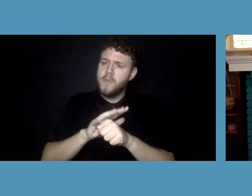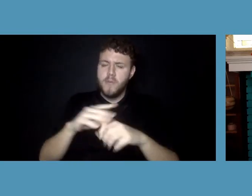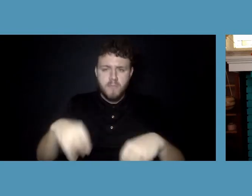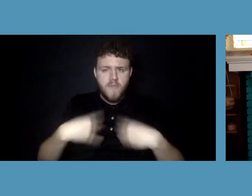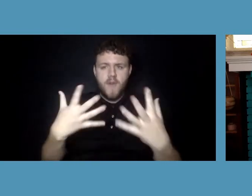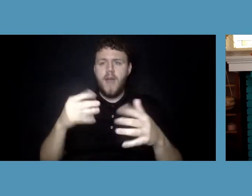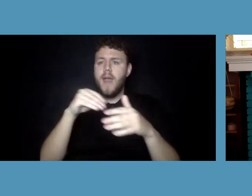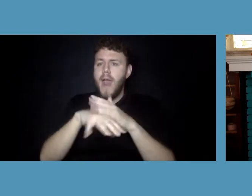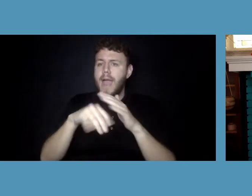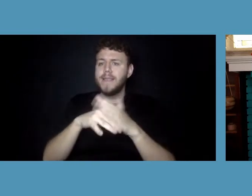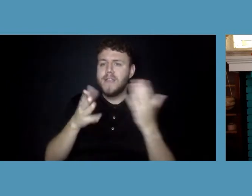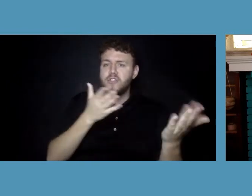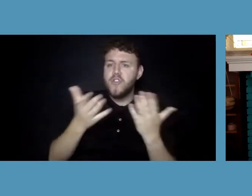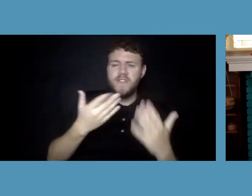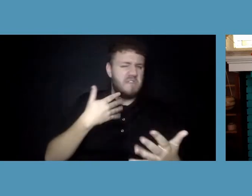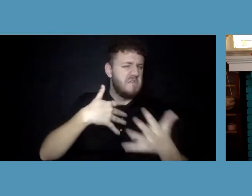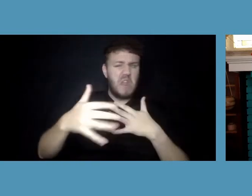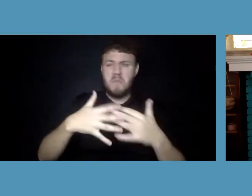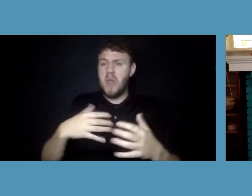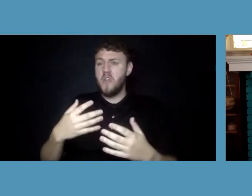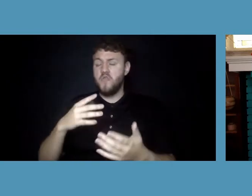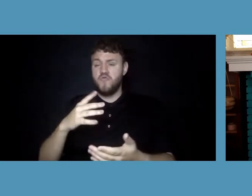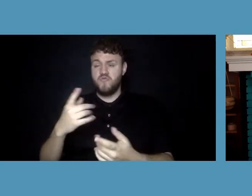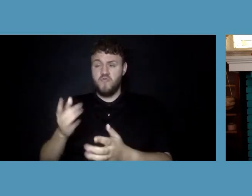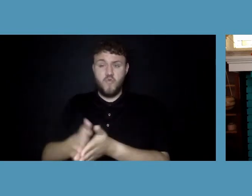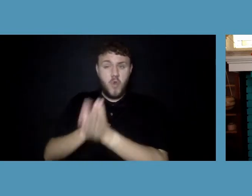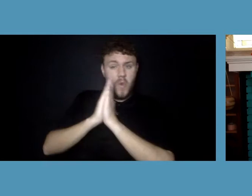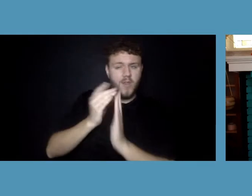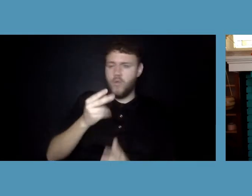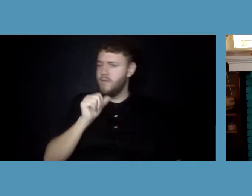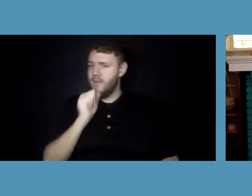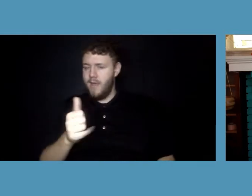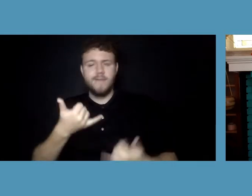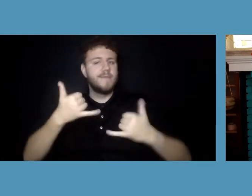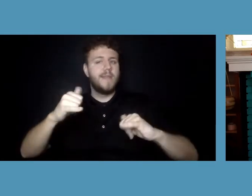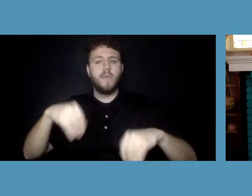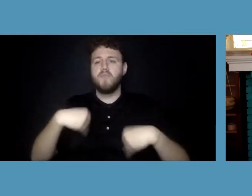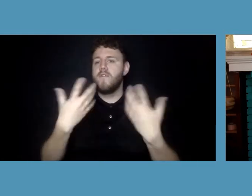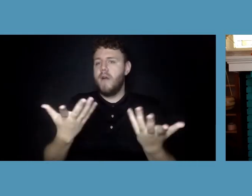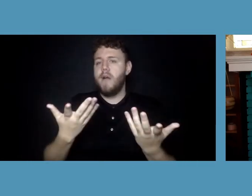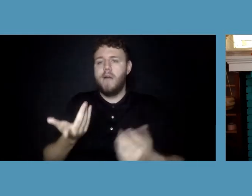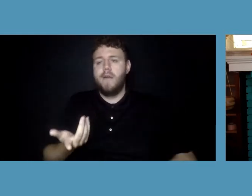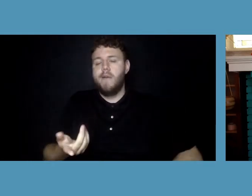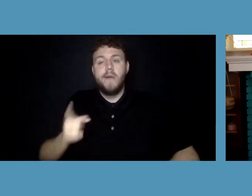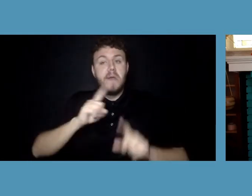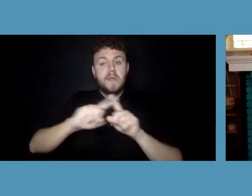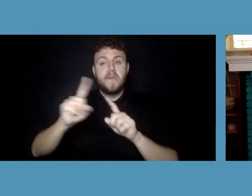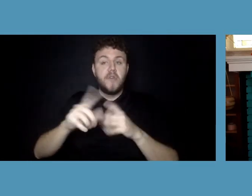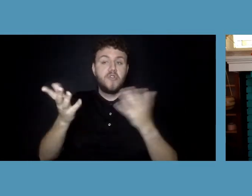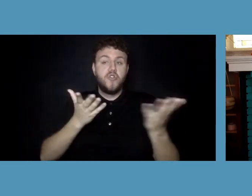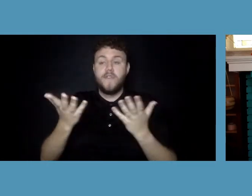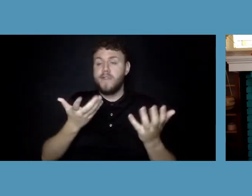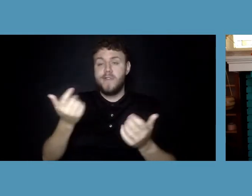whether they were requested or not for all of our events moving forward. So those services are quite a few things but the main